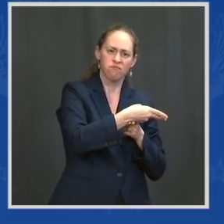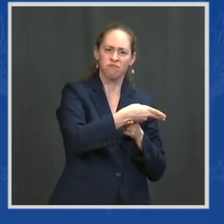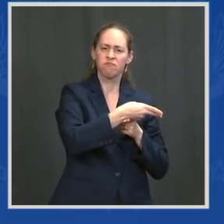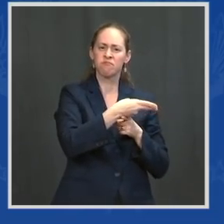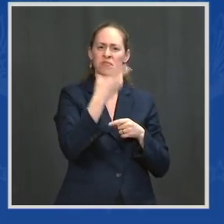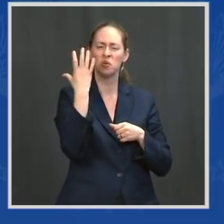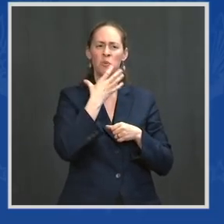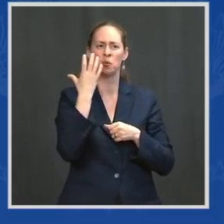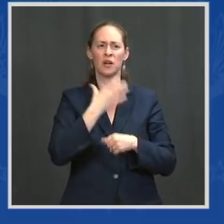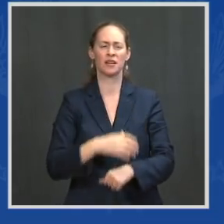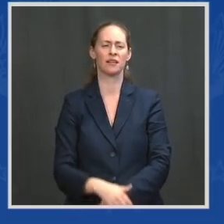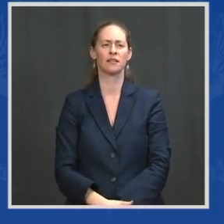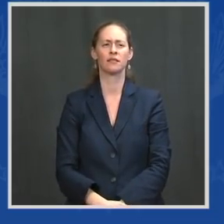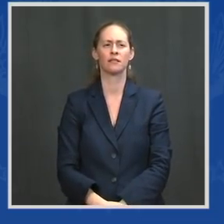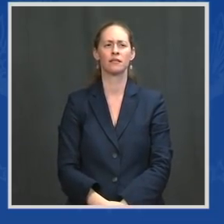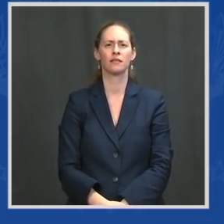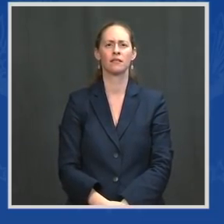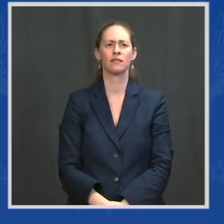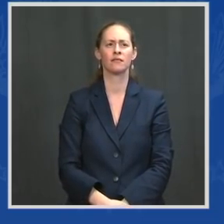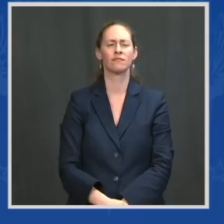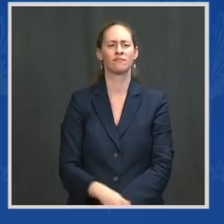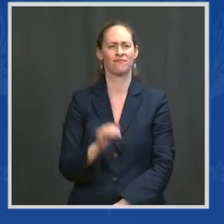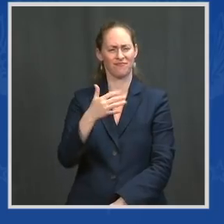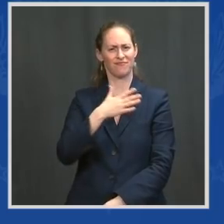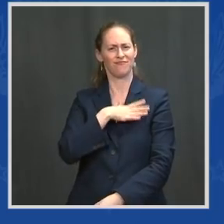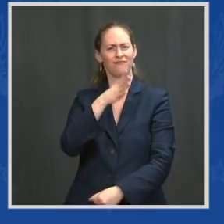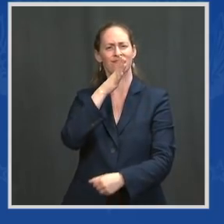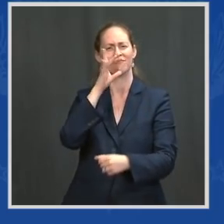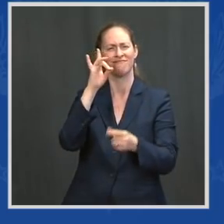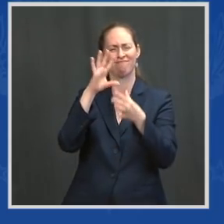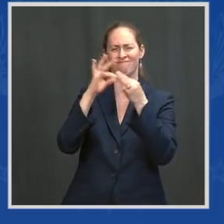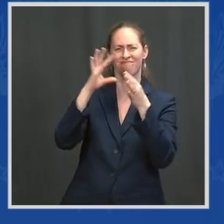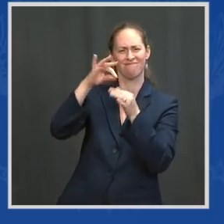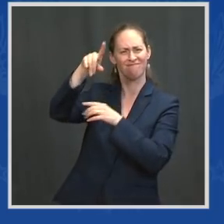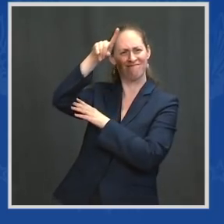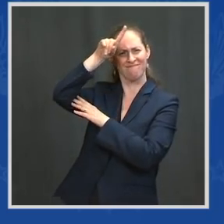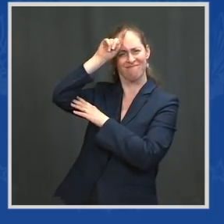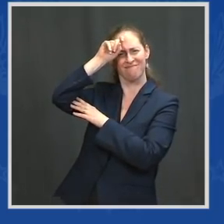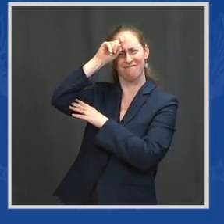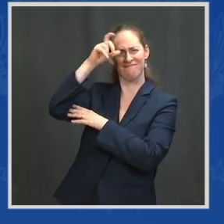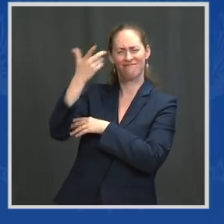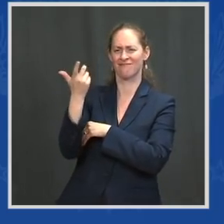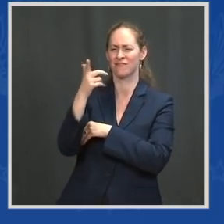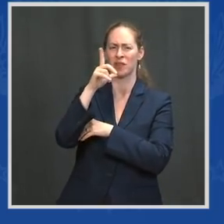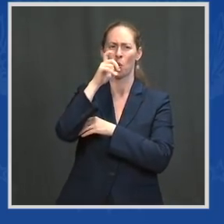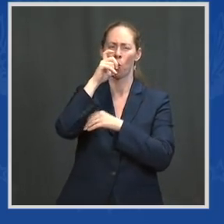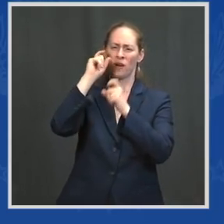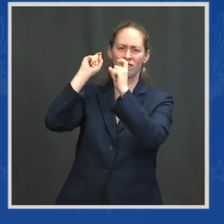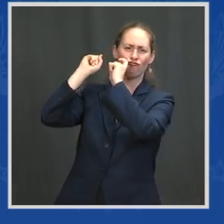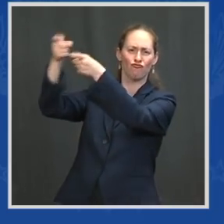Well, 56 percent of all -- 53 percent of all of the money they made -- excuse me --